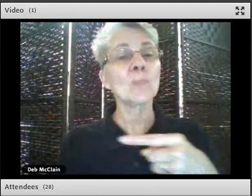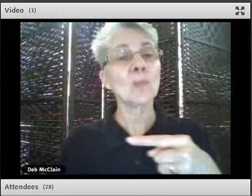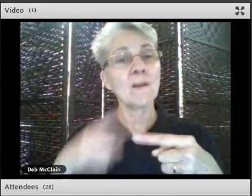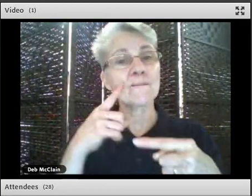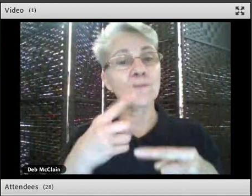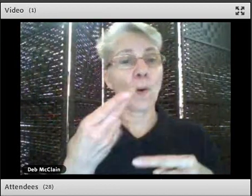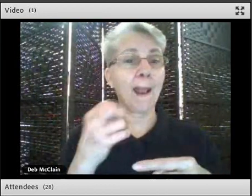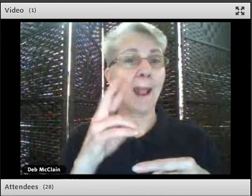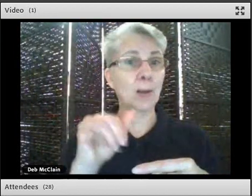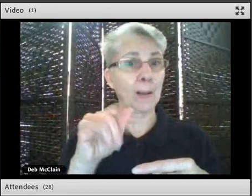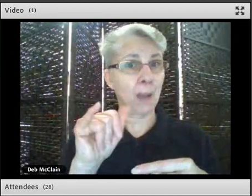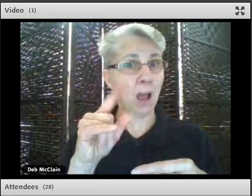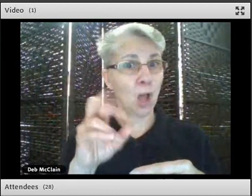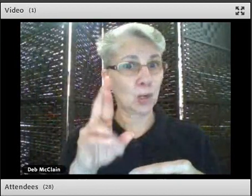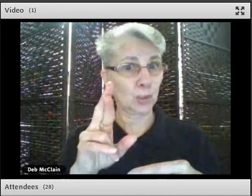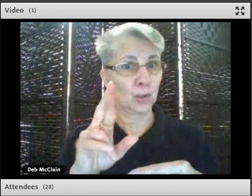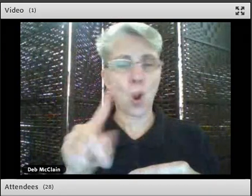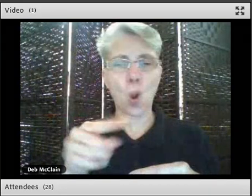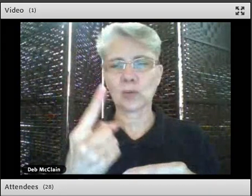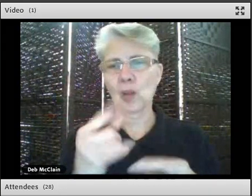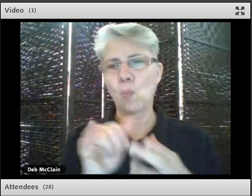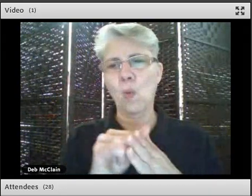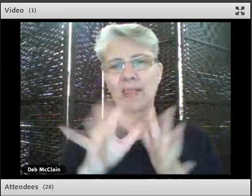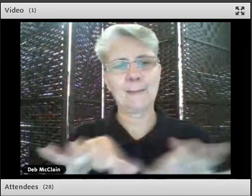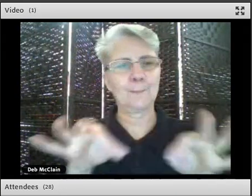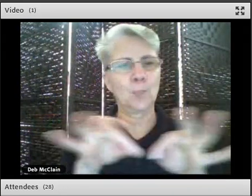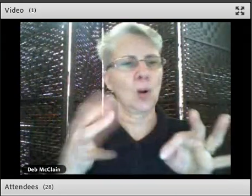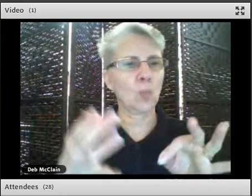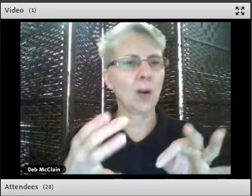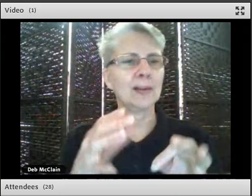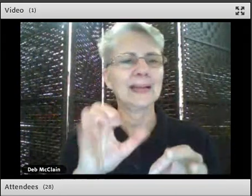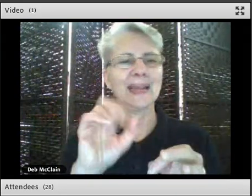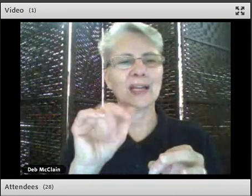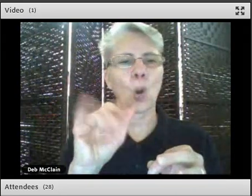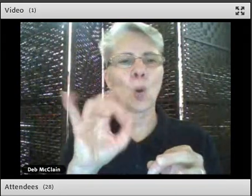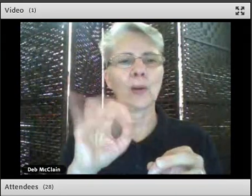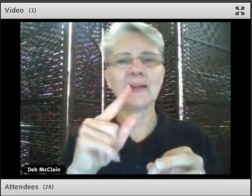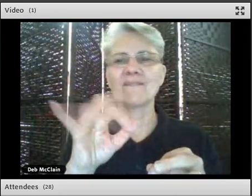subfield B -- CD audio. And then we add the subfield 2 RDA